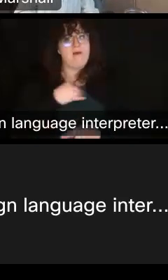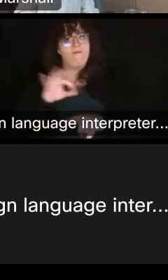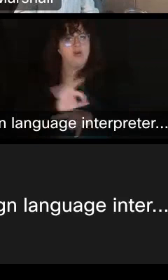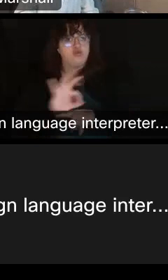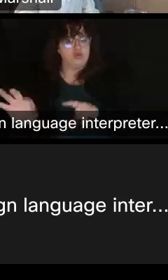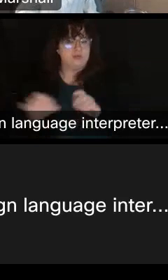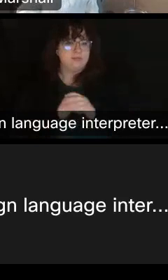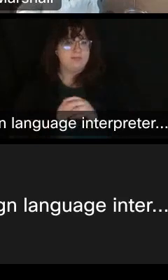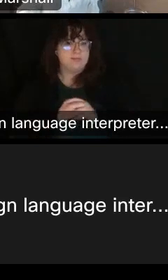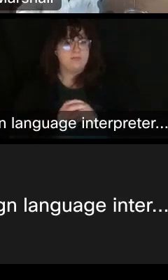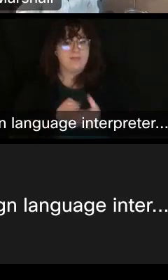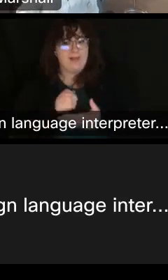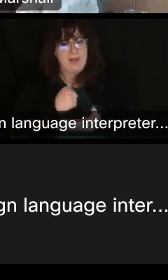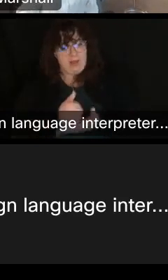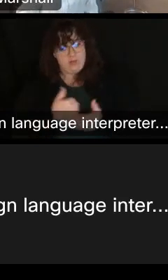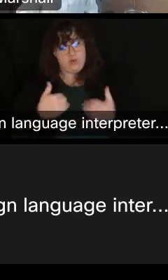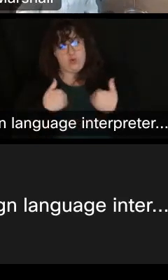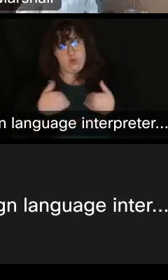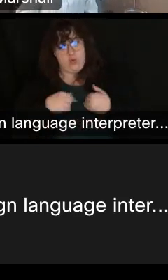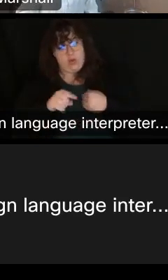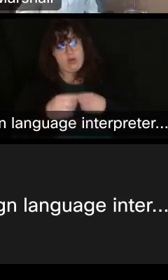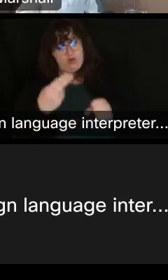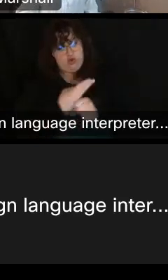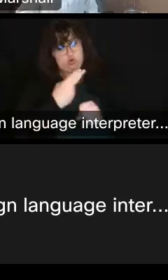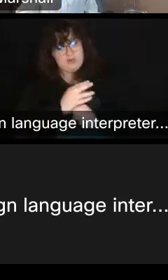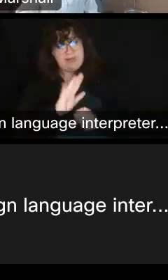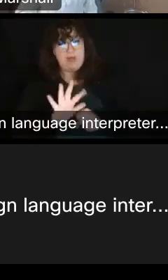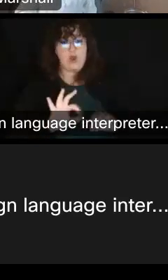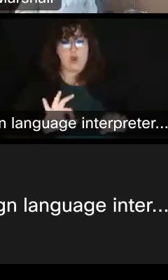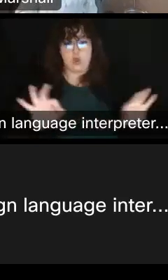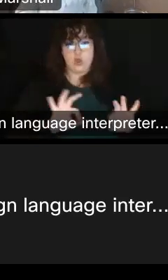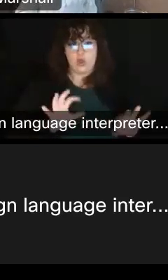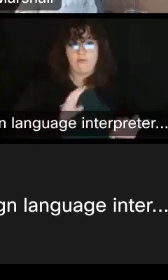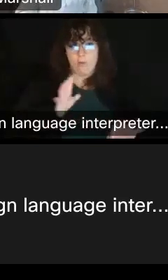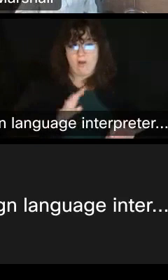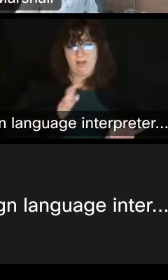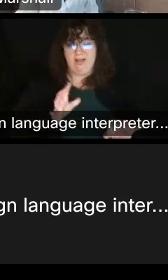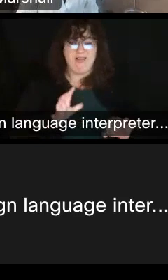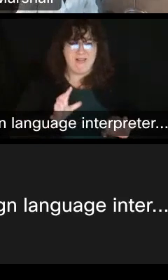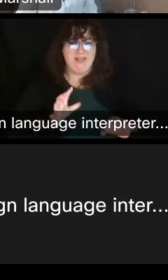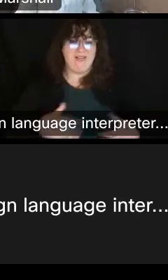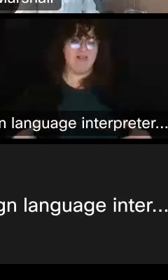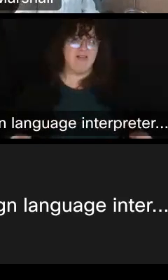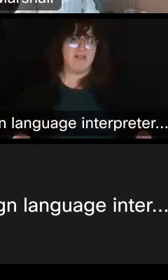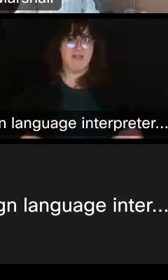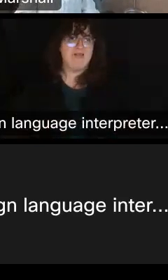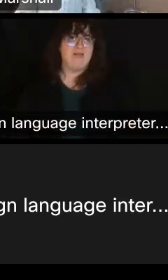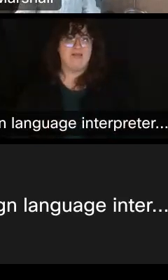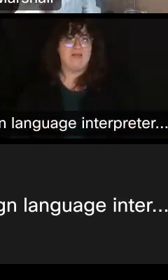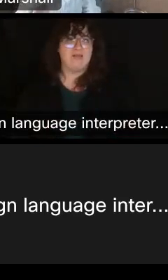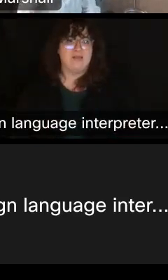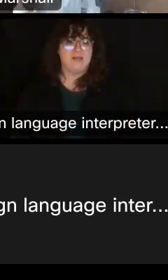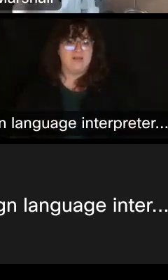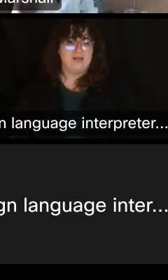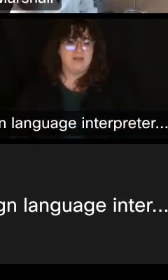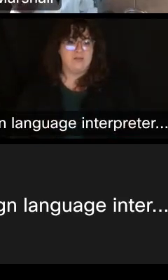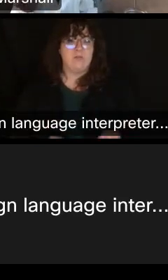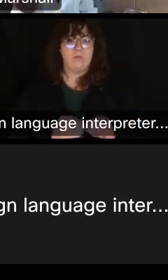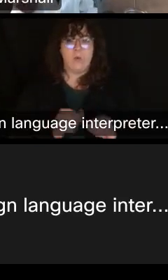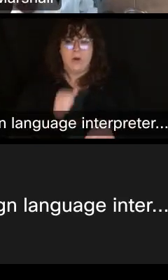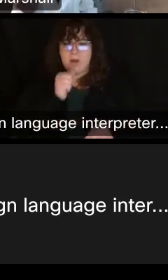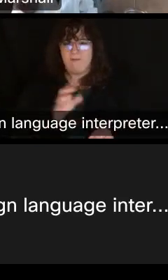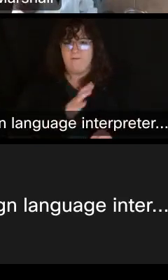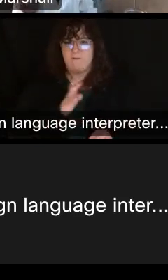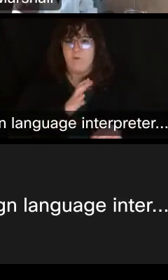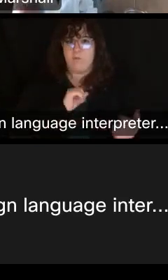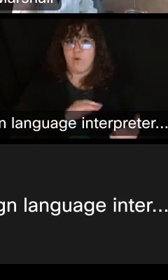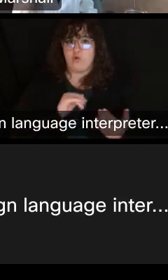a youth using those lesser methods, I guess if you will, and what good social work practices anyway,